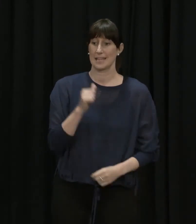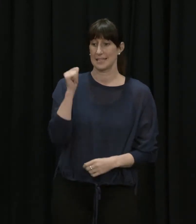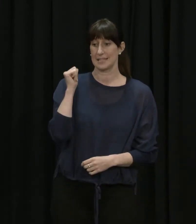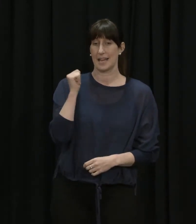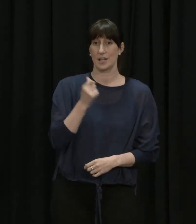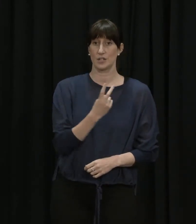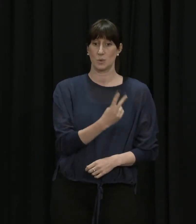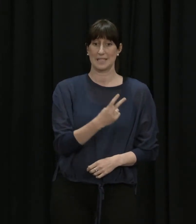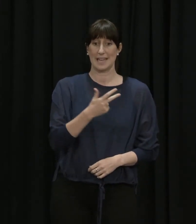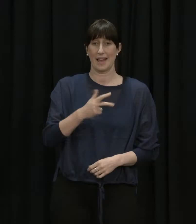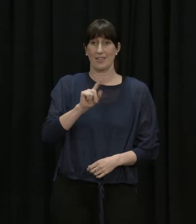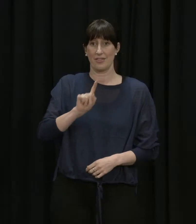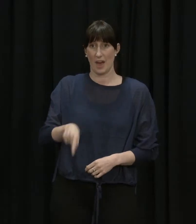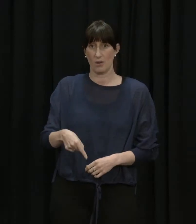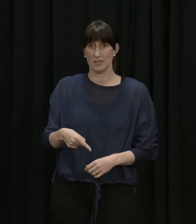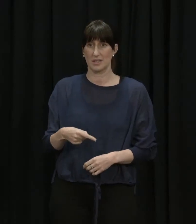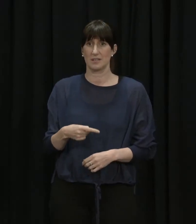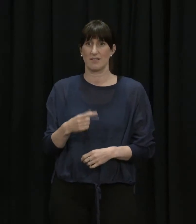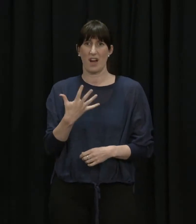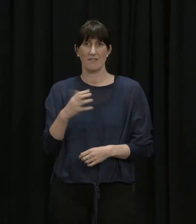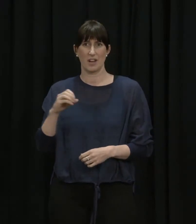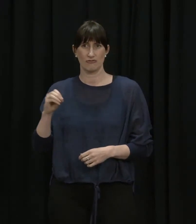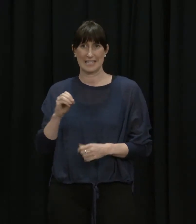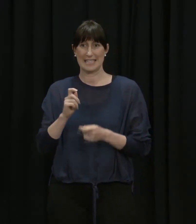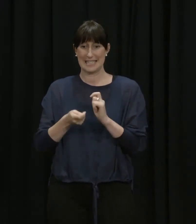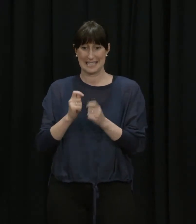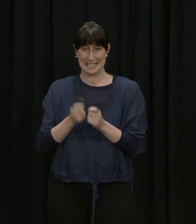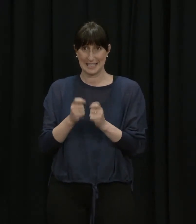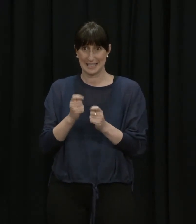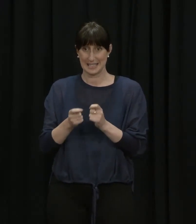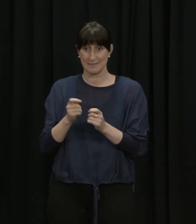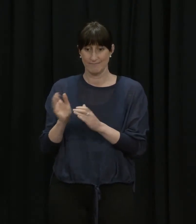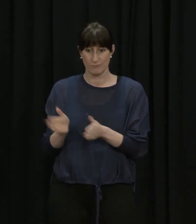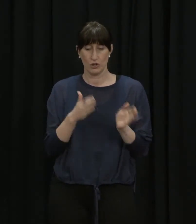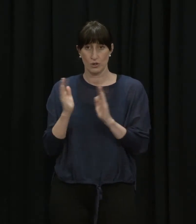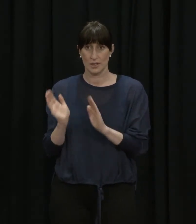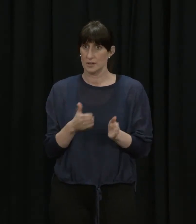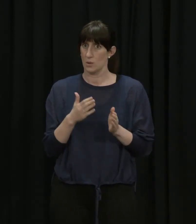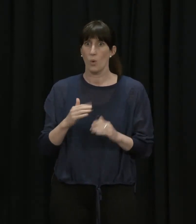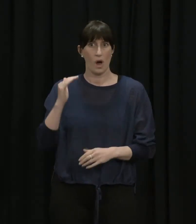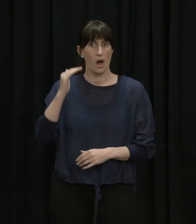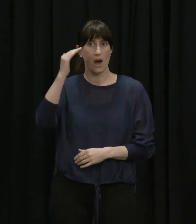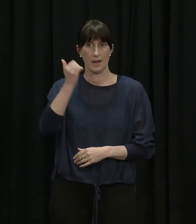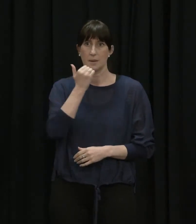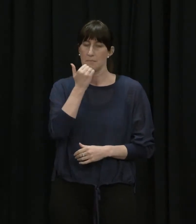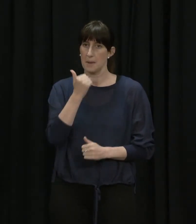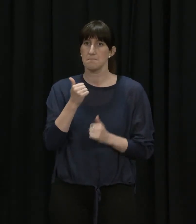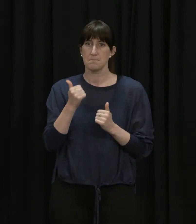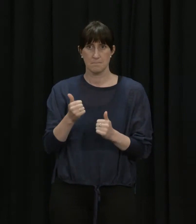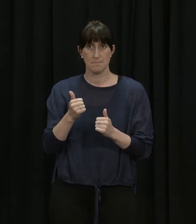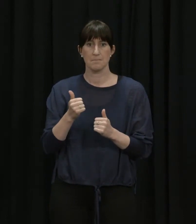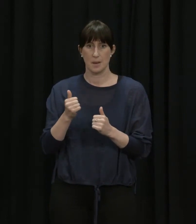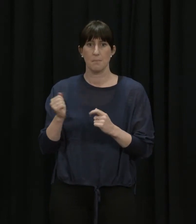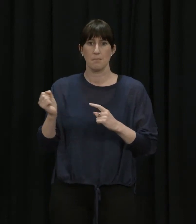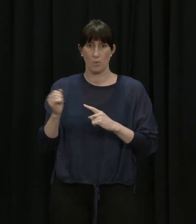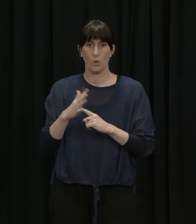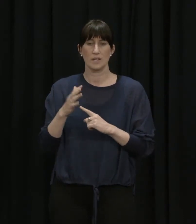problems were also COVID-19